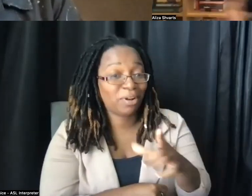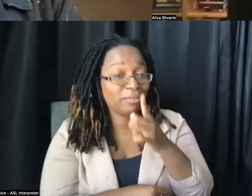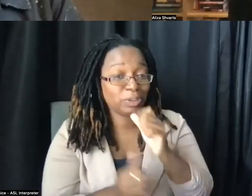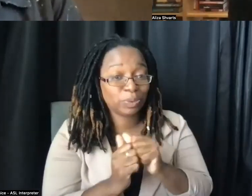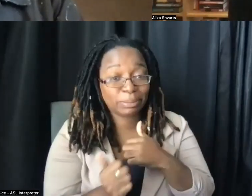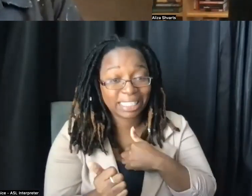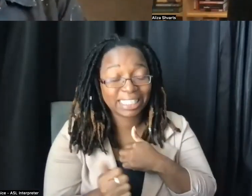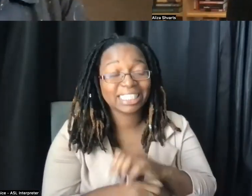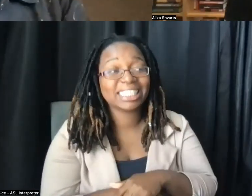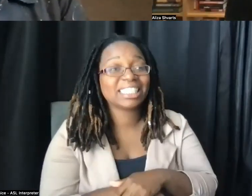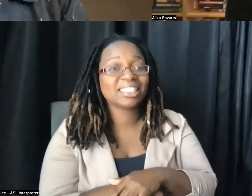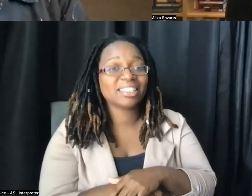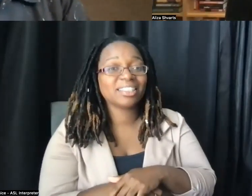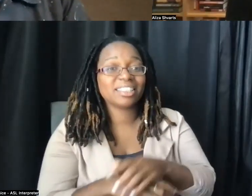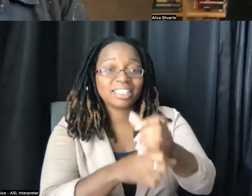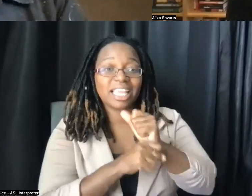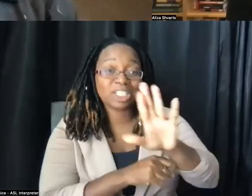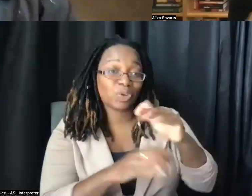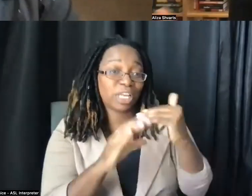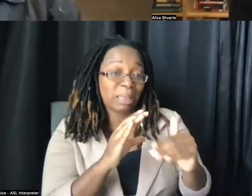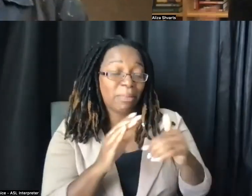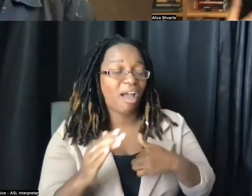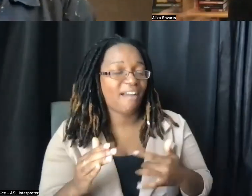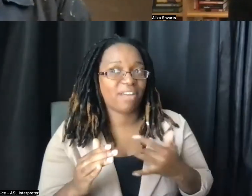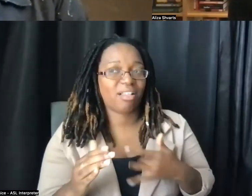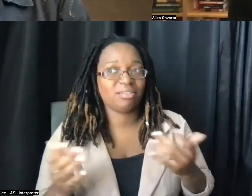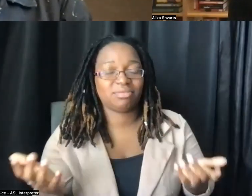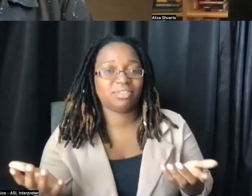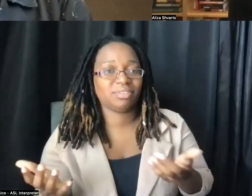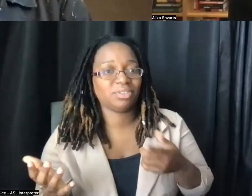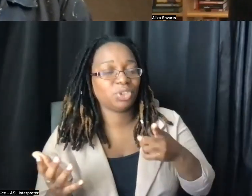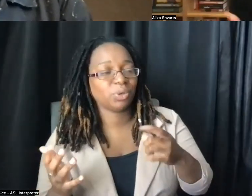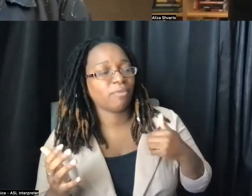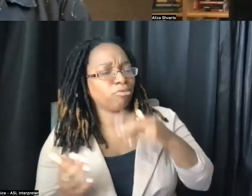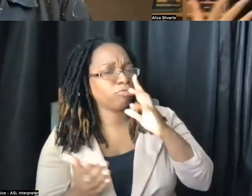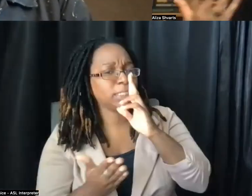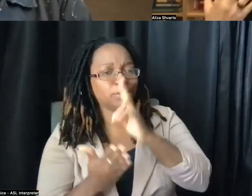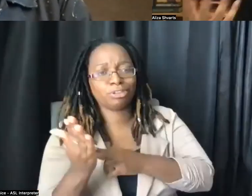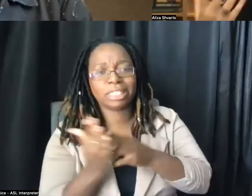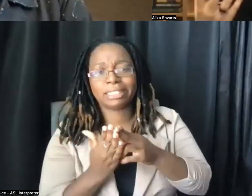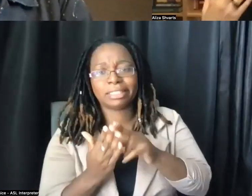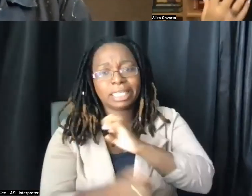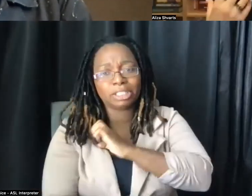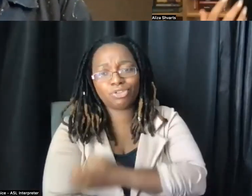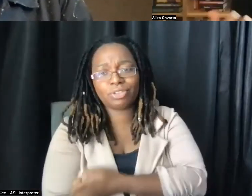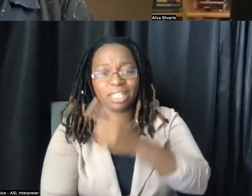someone who is very nervous about the idea of following up via email, you know, coffee or lunch. What if the